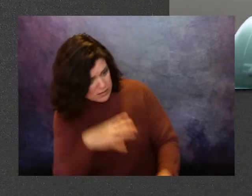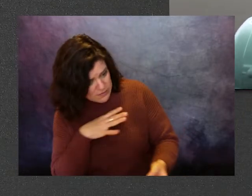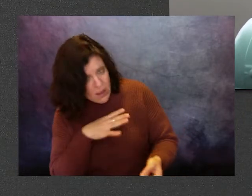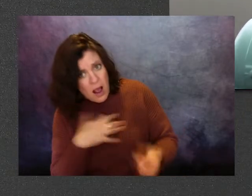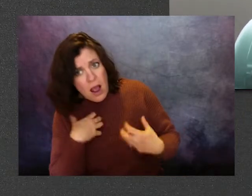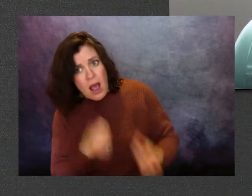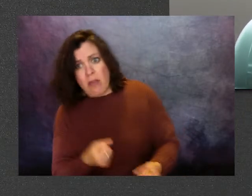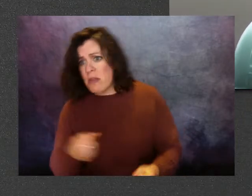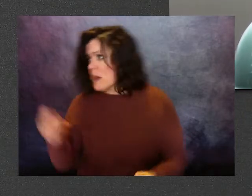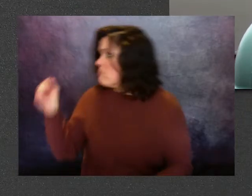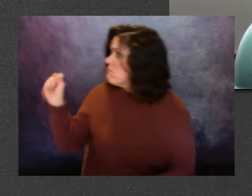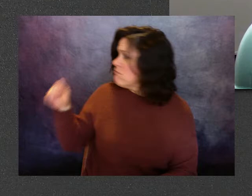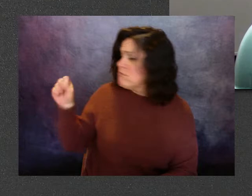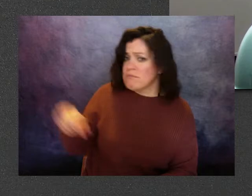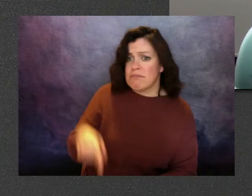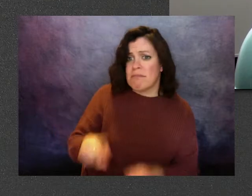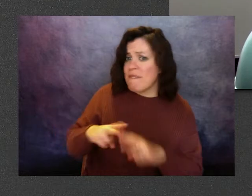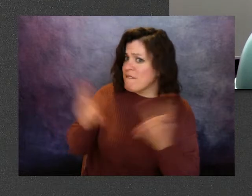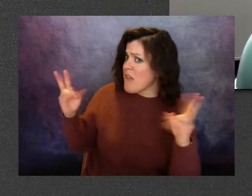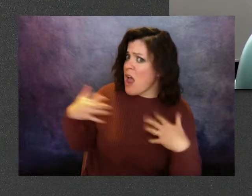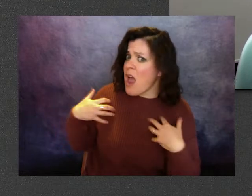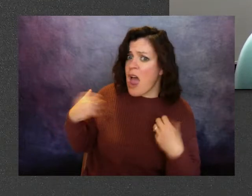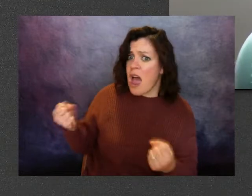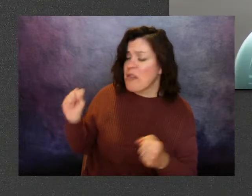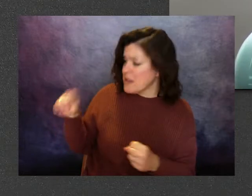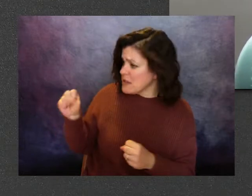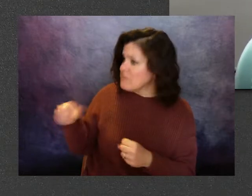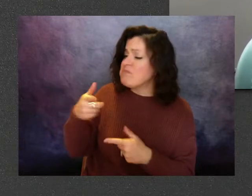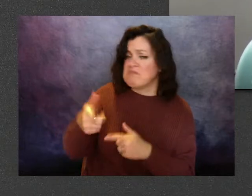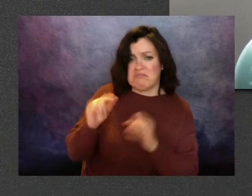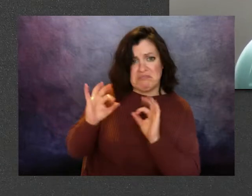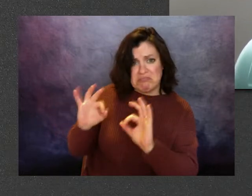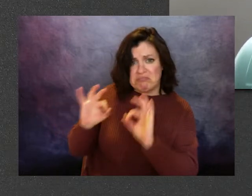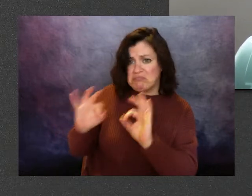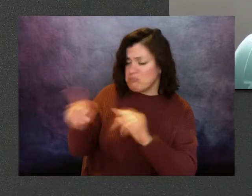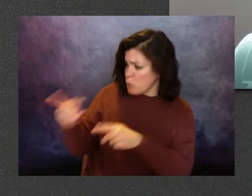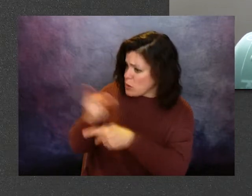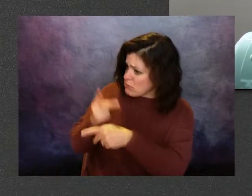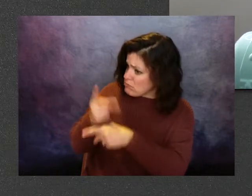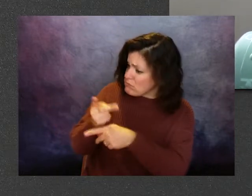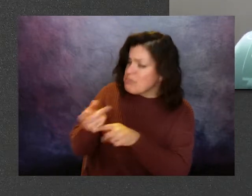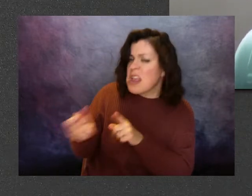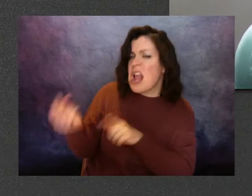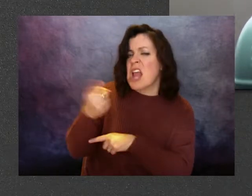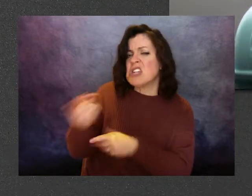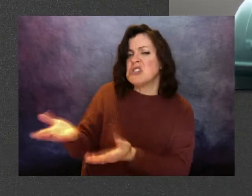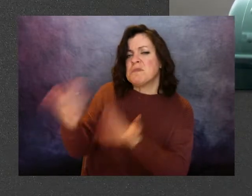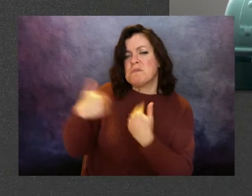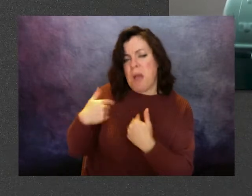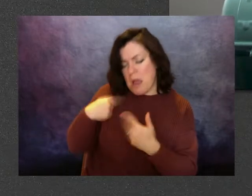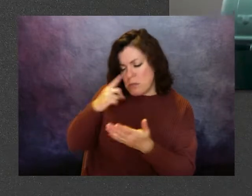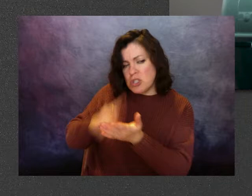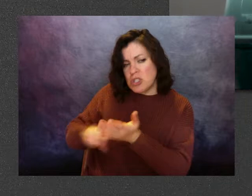She's very healthy and bring her back next year. Okay, thank you Dr. Summer. You're welcome